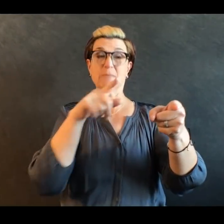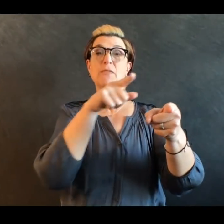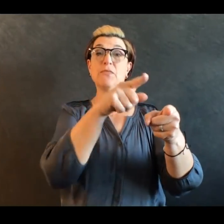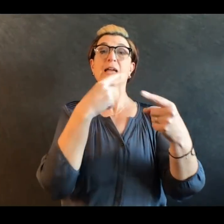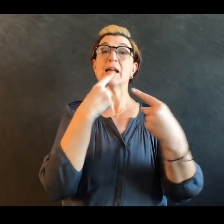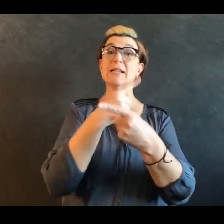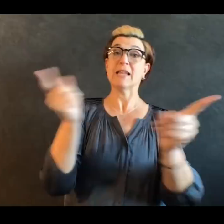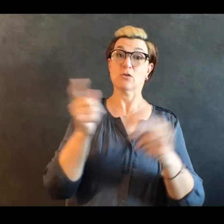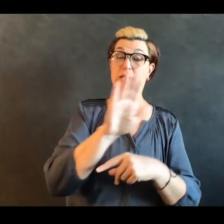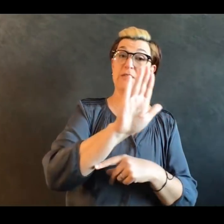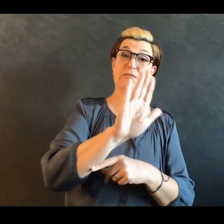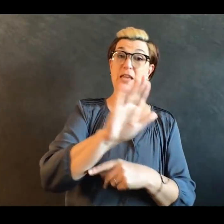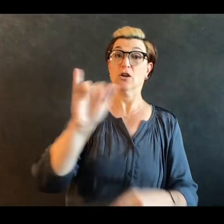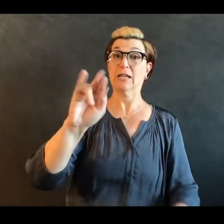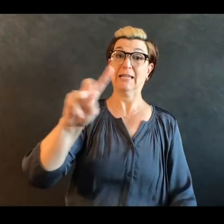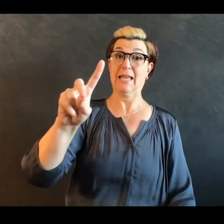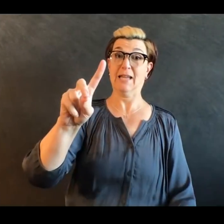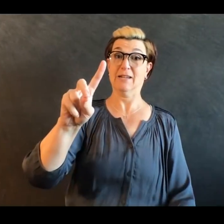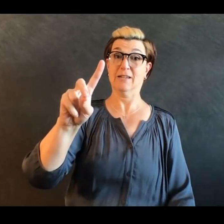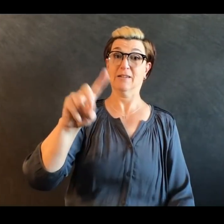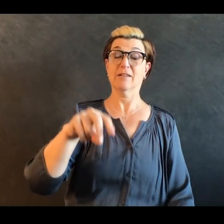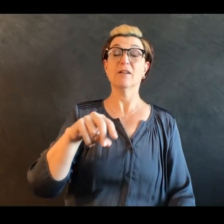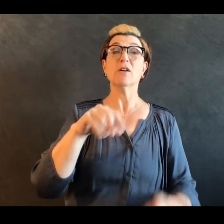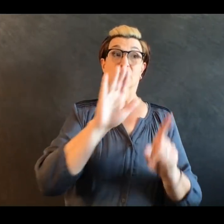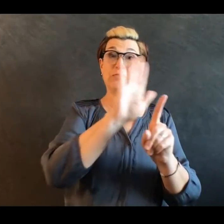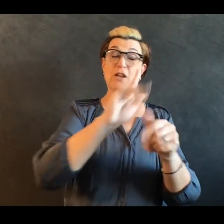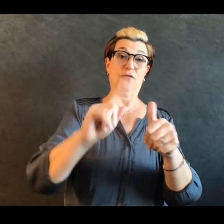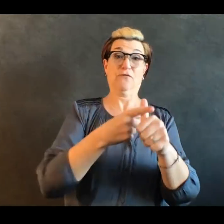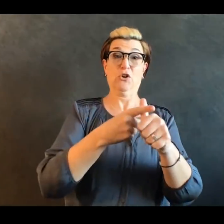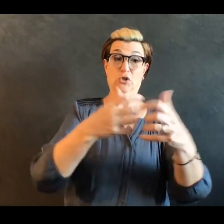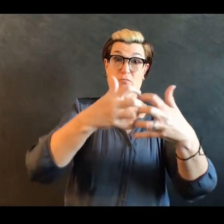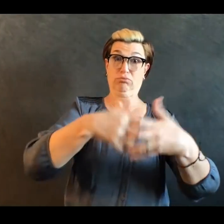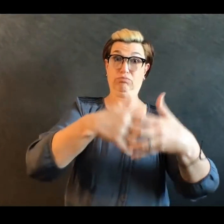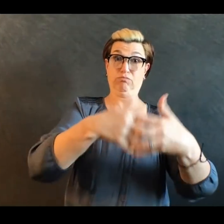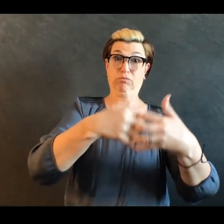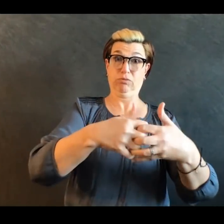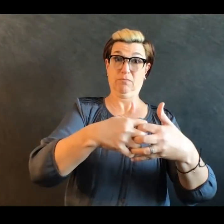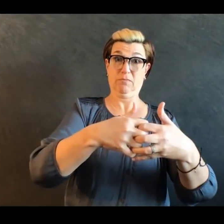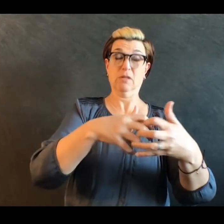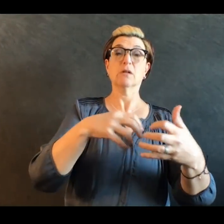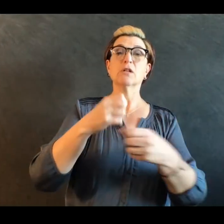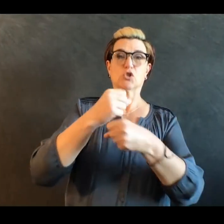Indiana great place they did it in 11 days from start to finish a remarkable